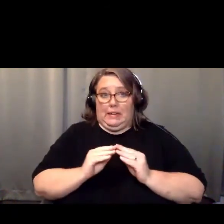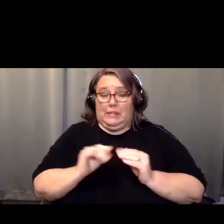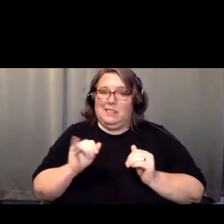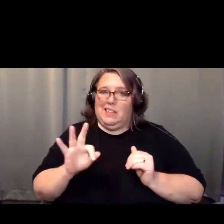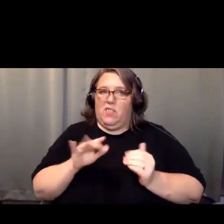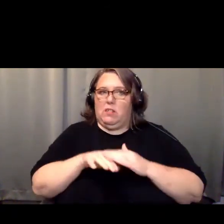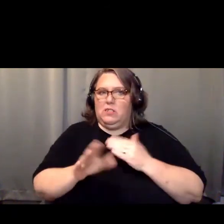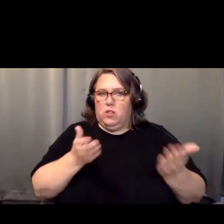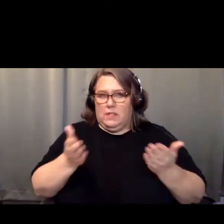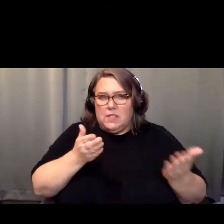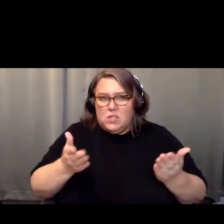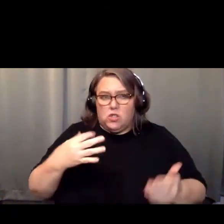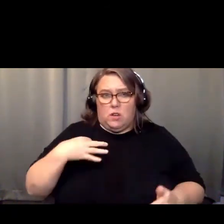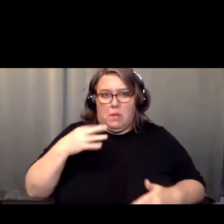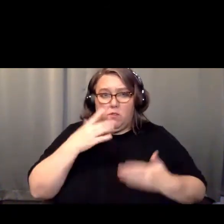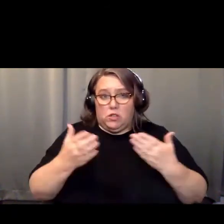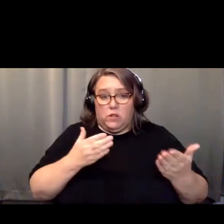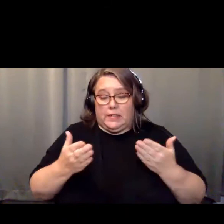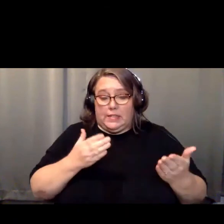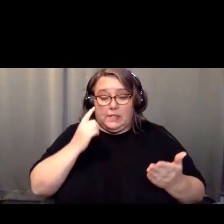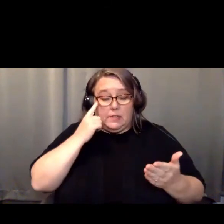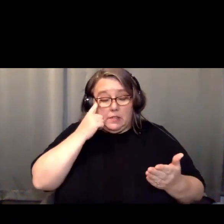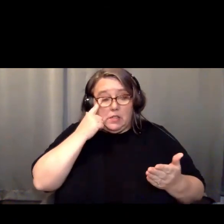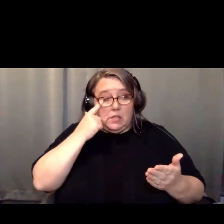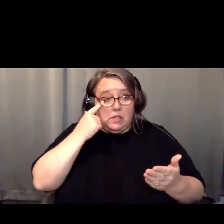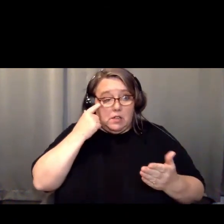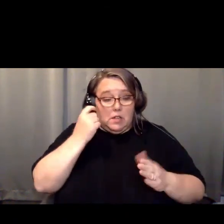or has applied for services before graduating high school,